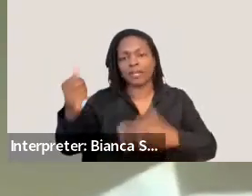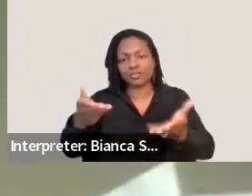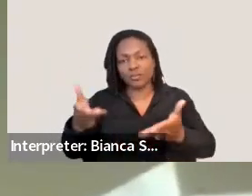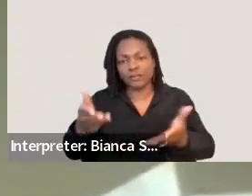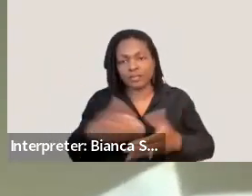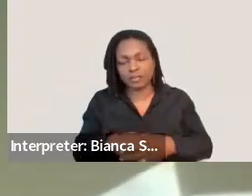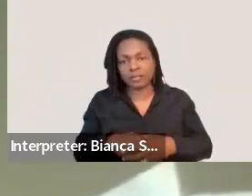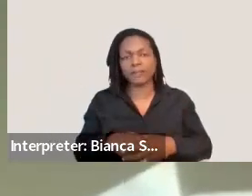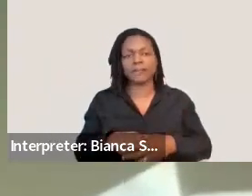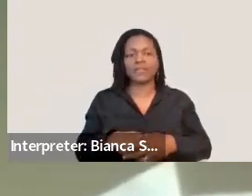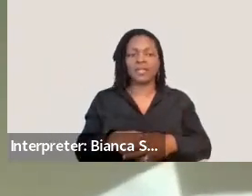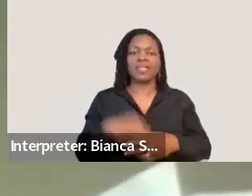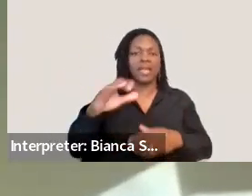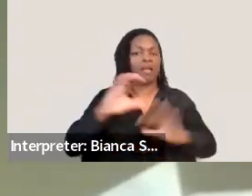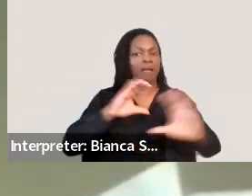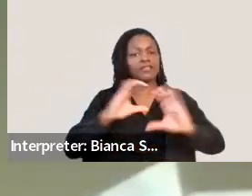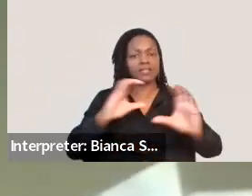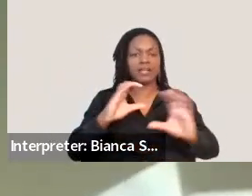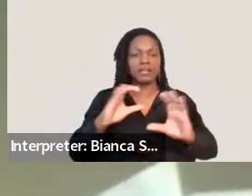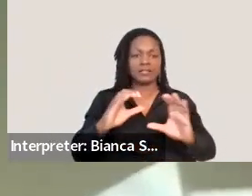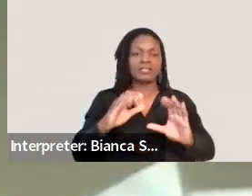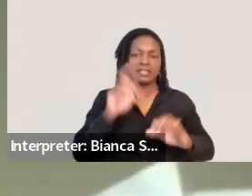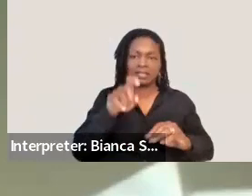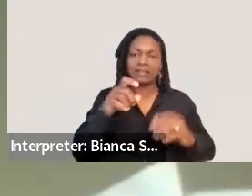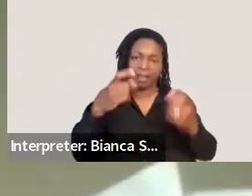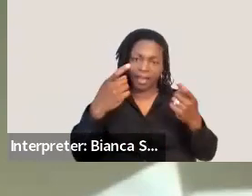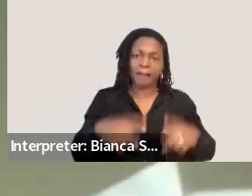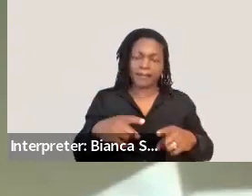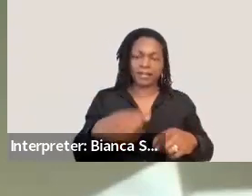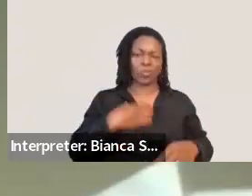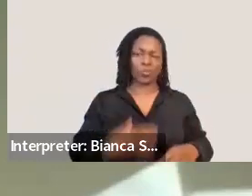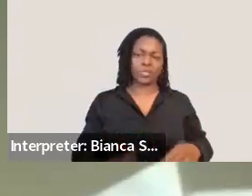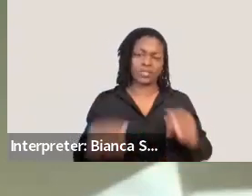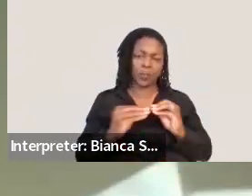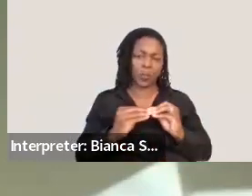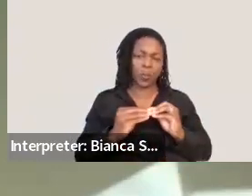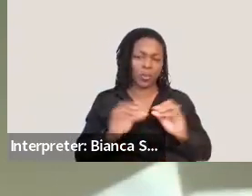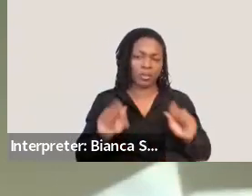And I just wish that they would have more.